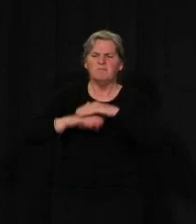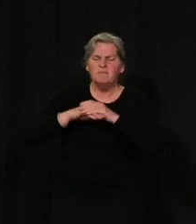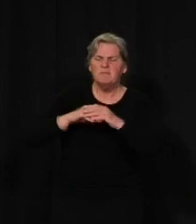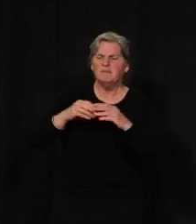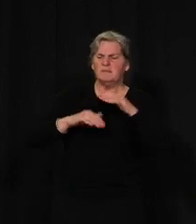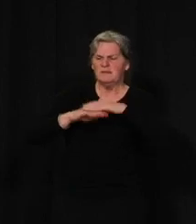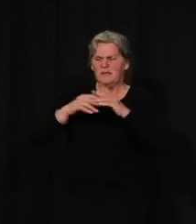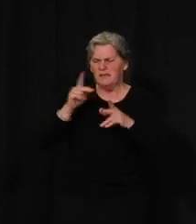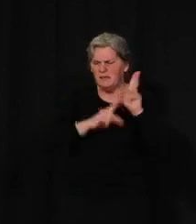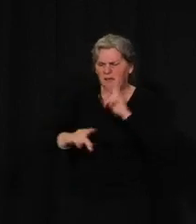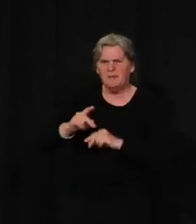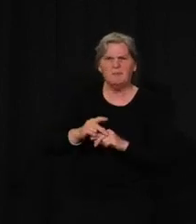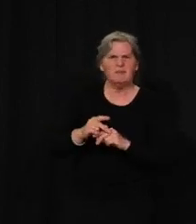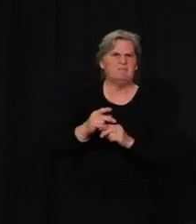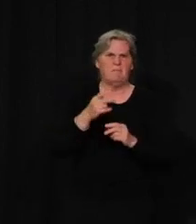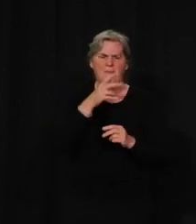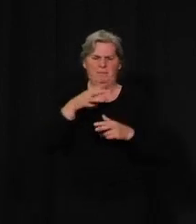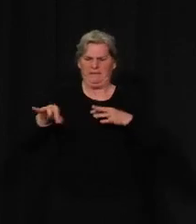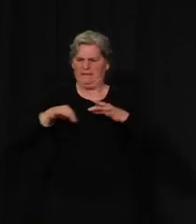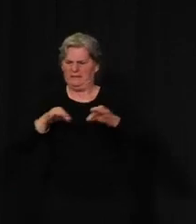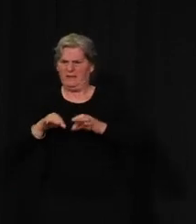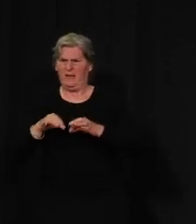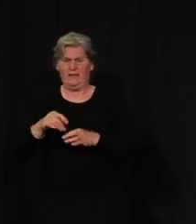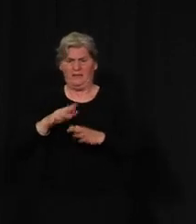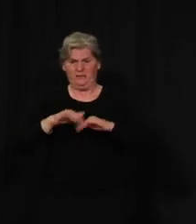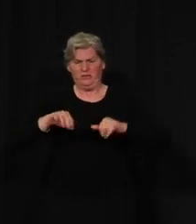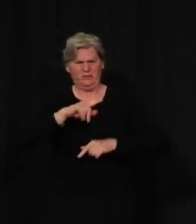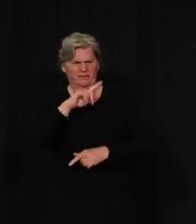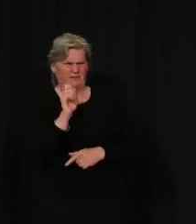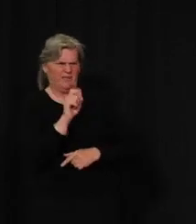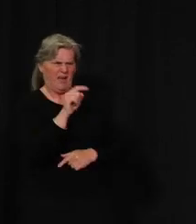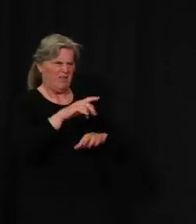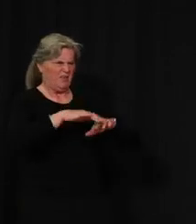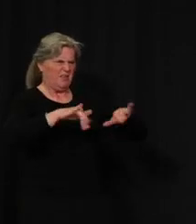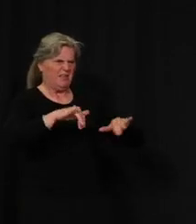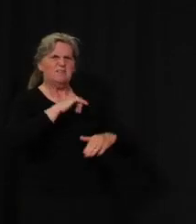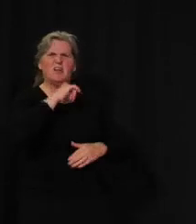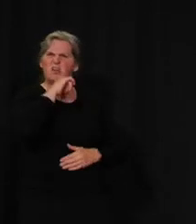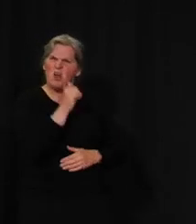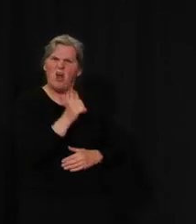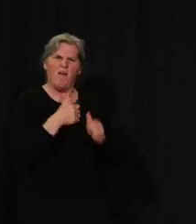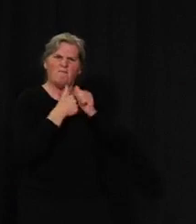easier when those kids were seeg others not following the rules. They are naturally asking, why